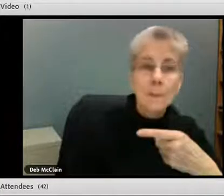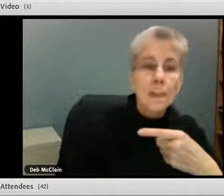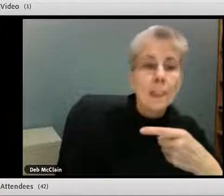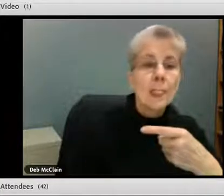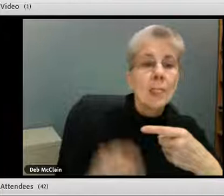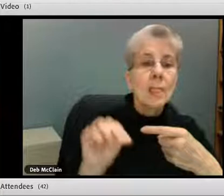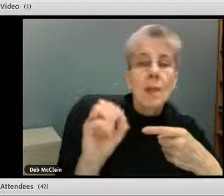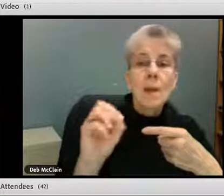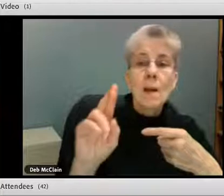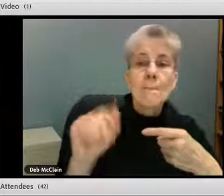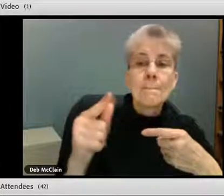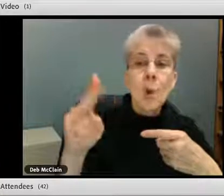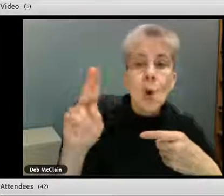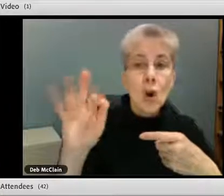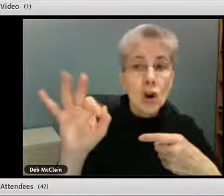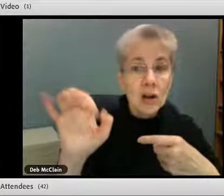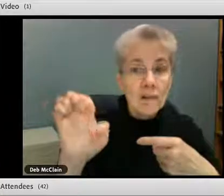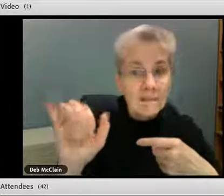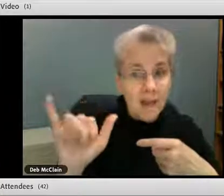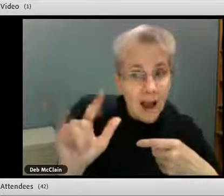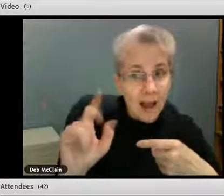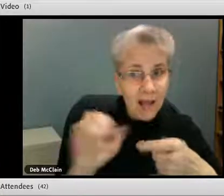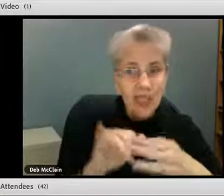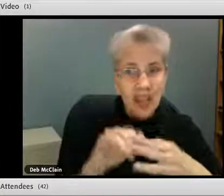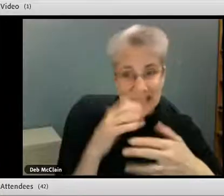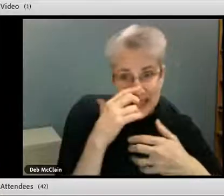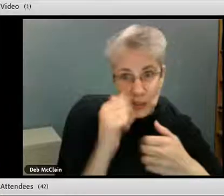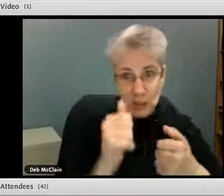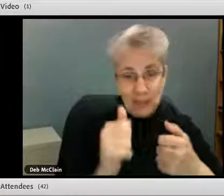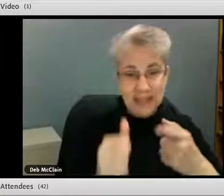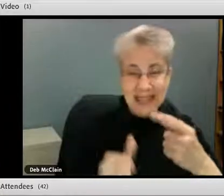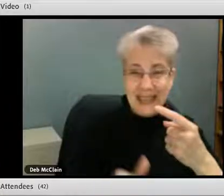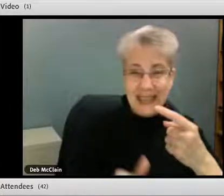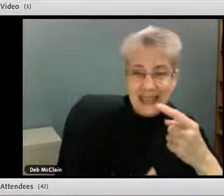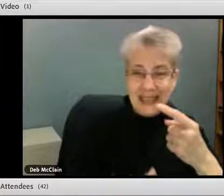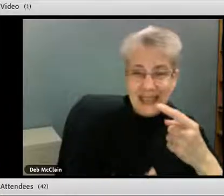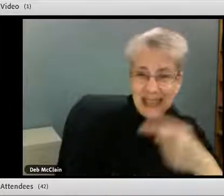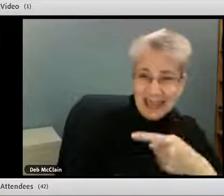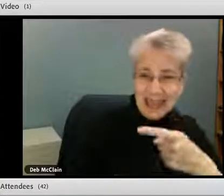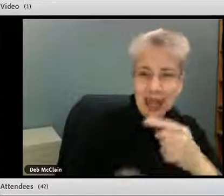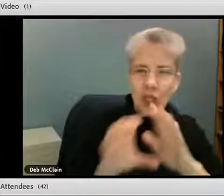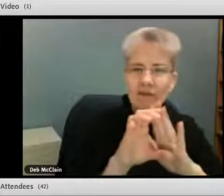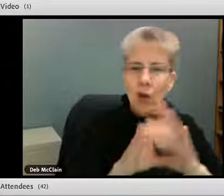Morguefile, the photos are much more amateur. I will say that right up.